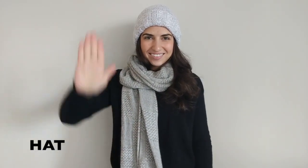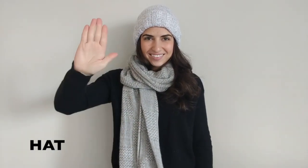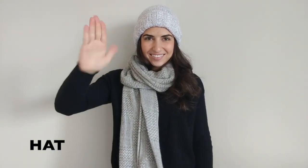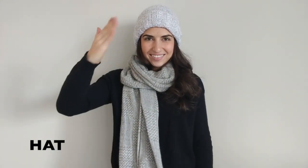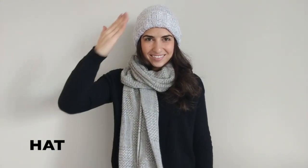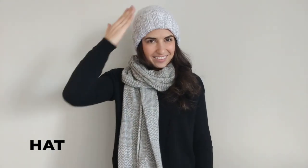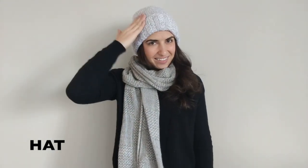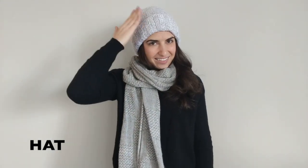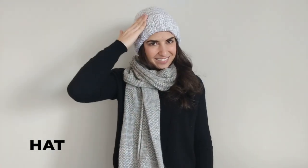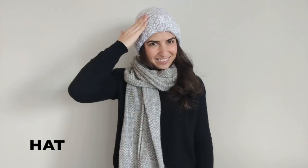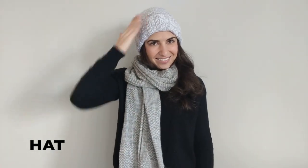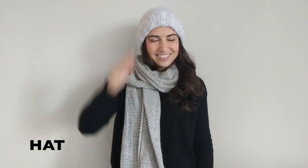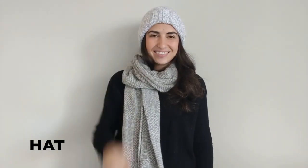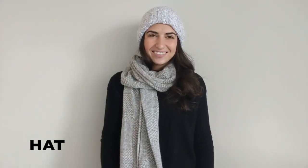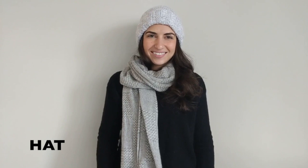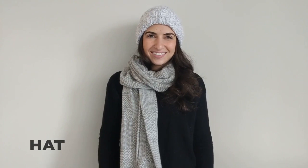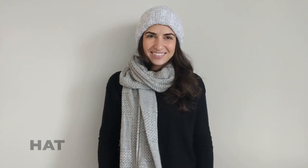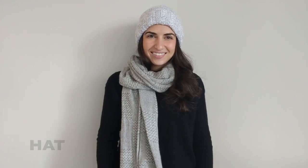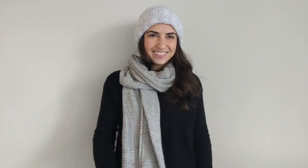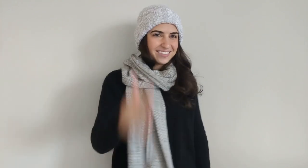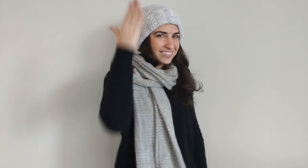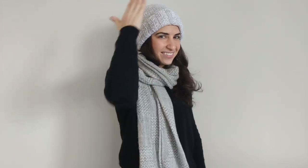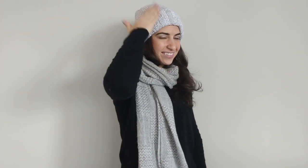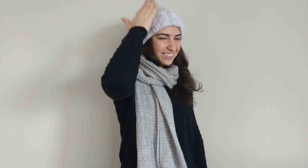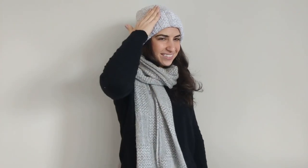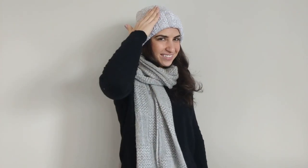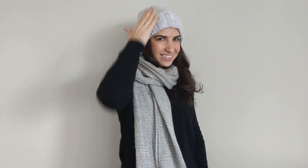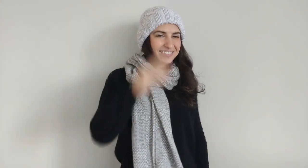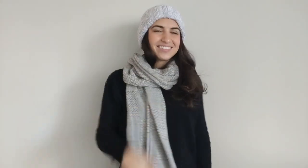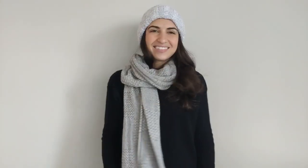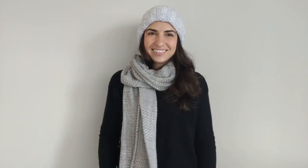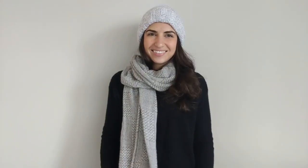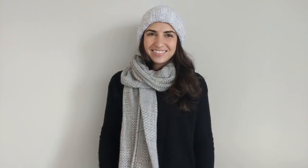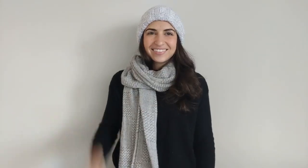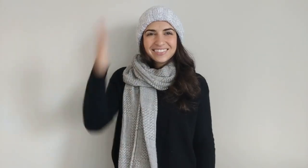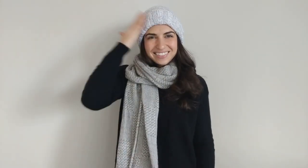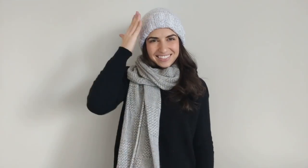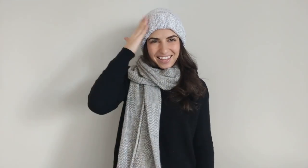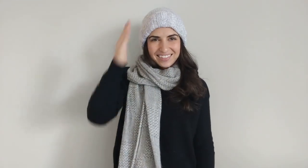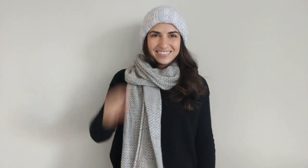The flat hand: HAT